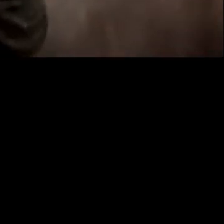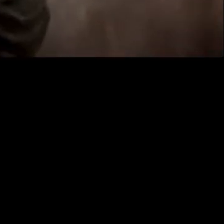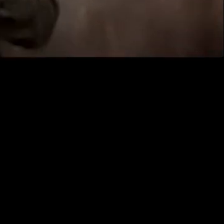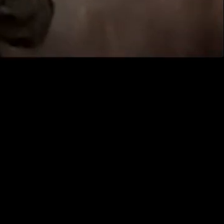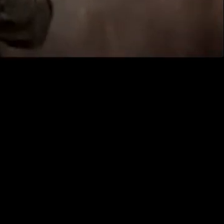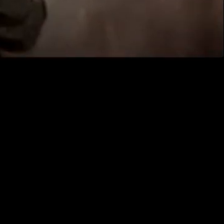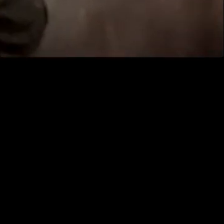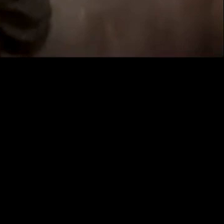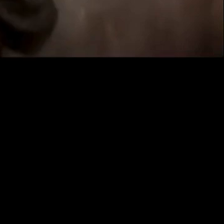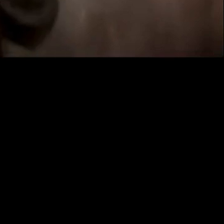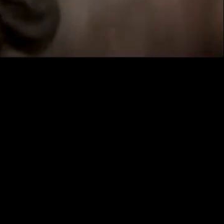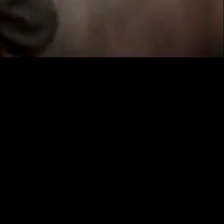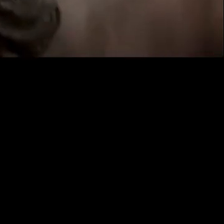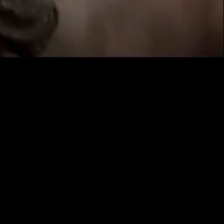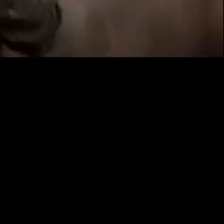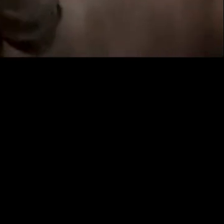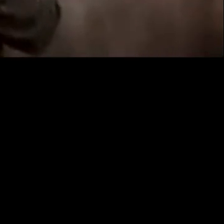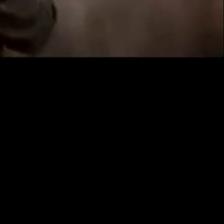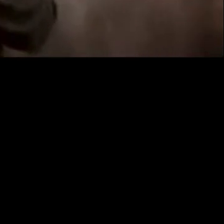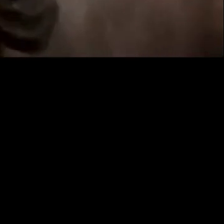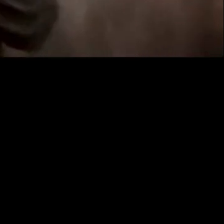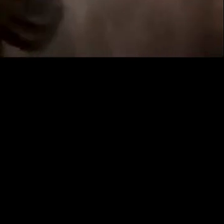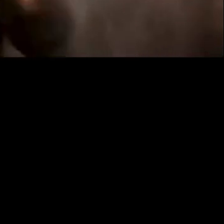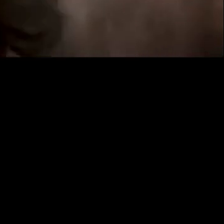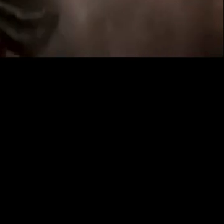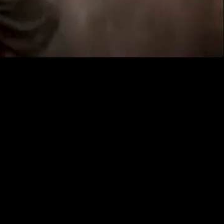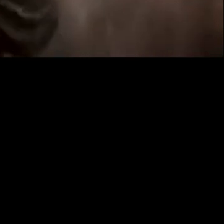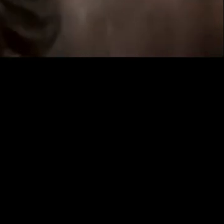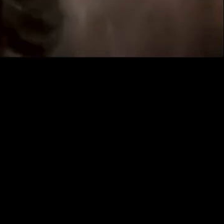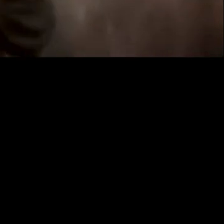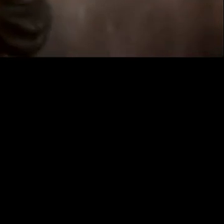ethical issues in psychiatry, including assisted suicide,